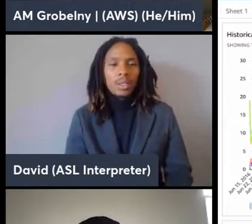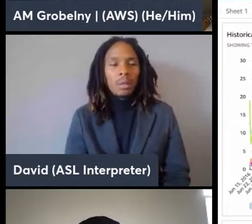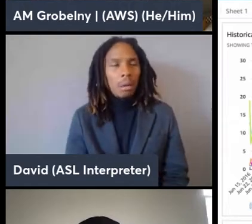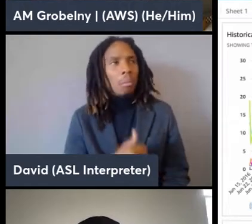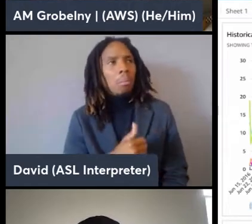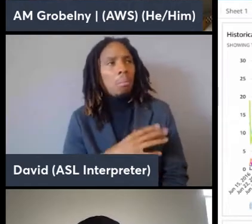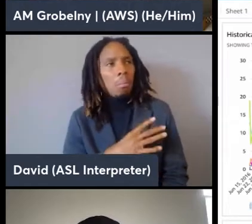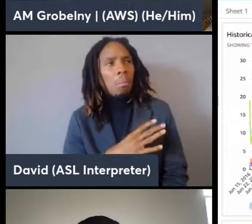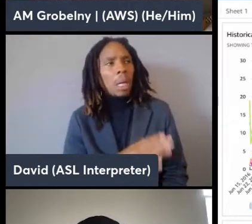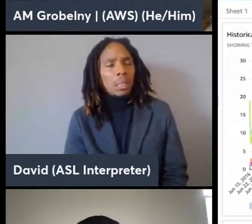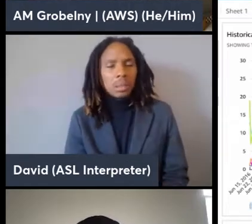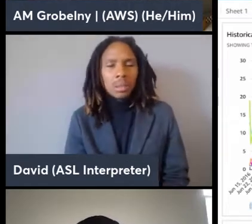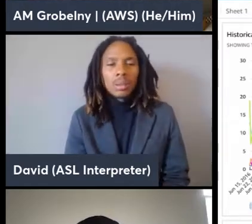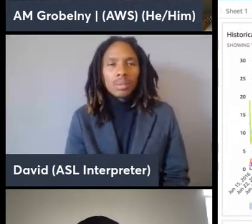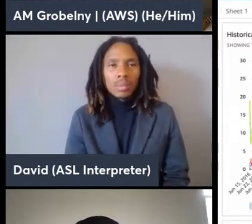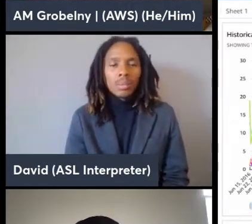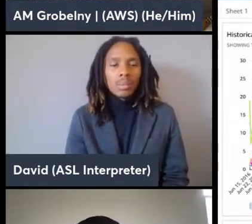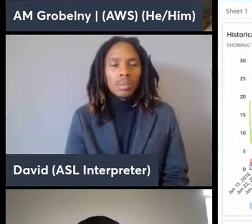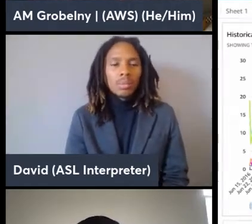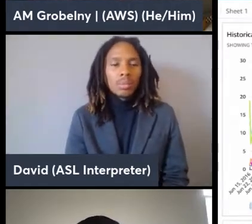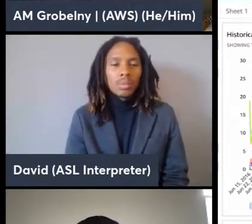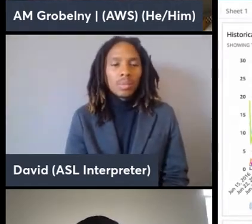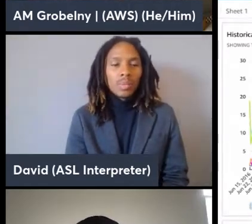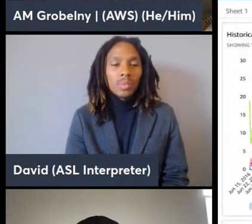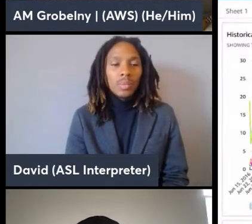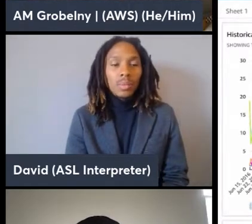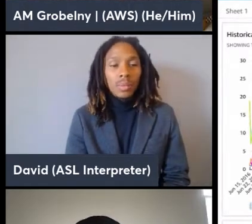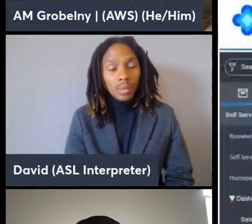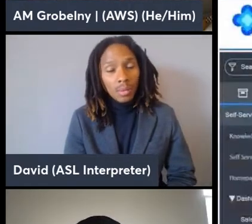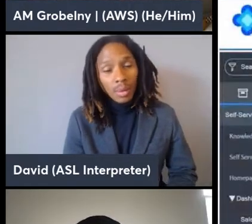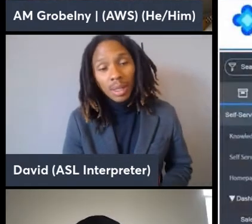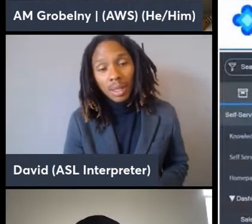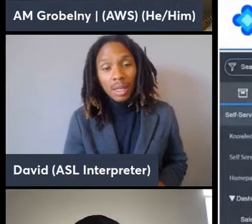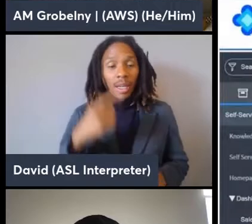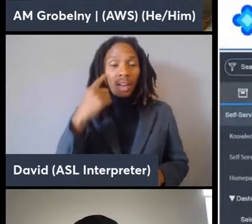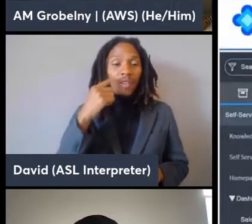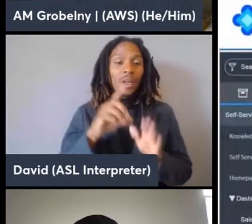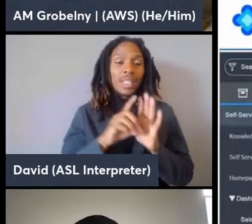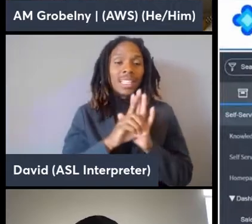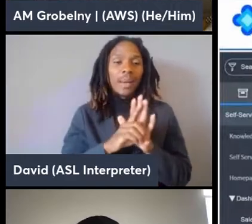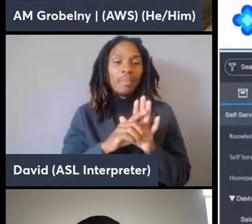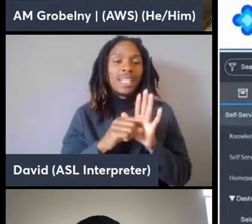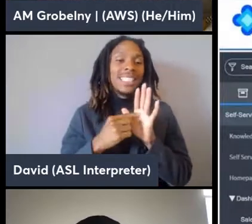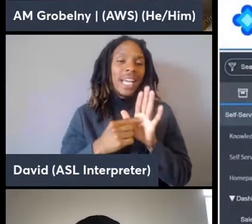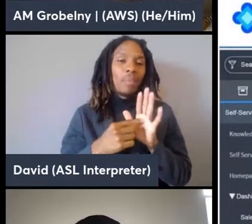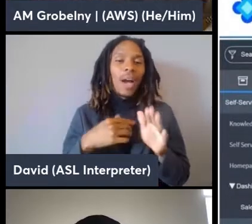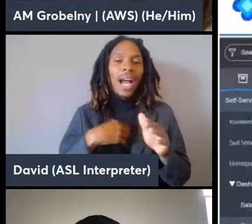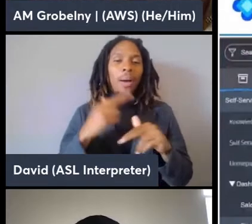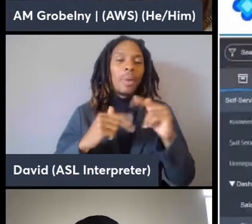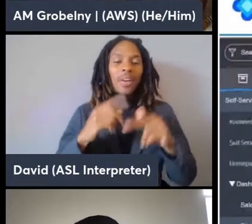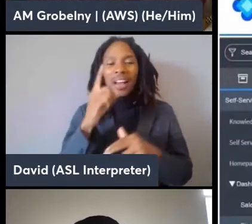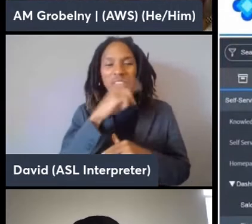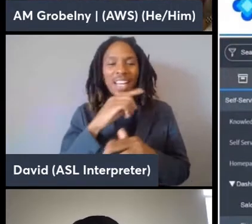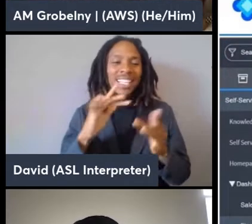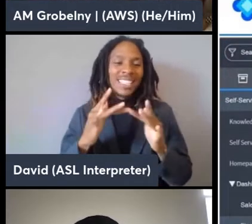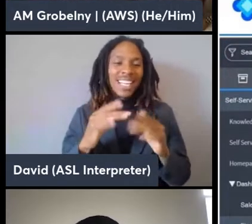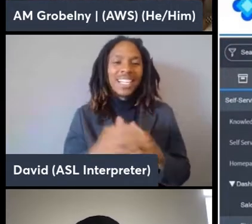Yeah, so for the demo I have built on fake site (chuckle), we show how we can do it.